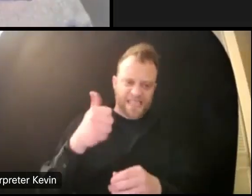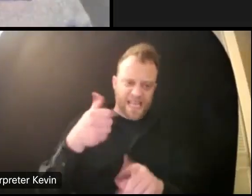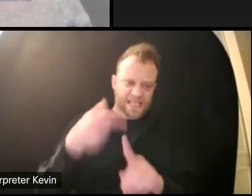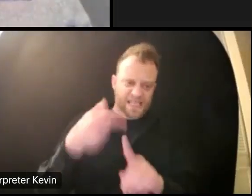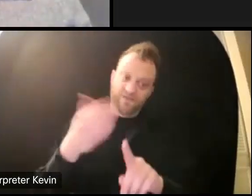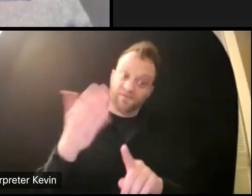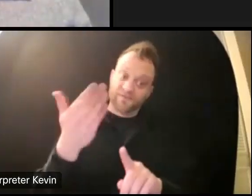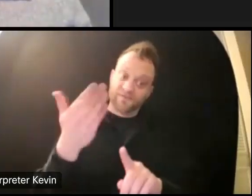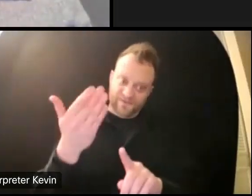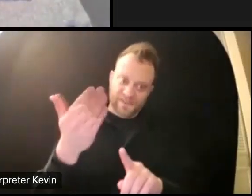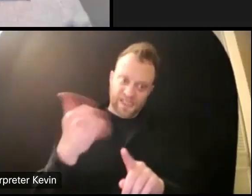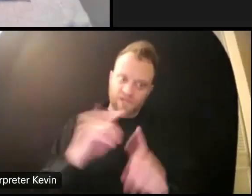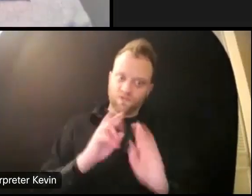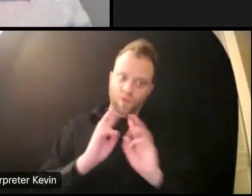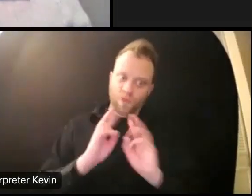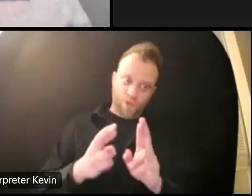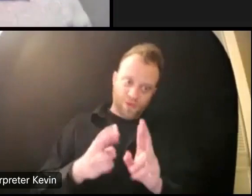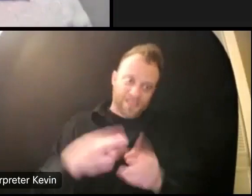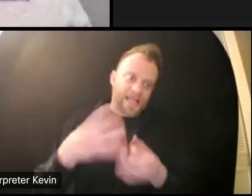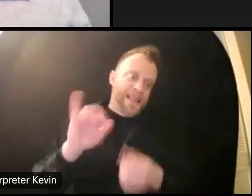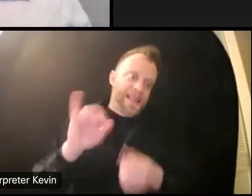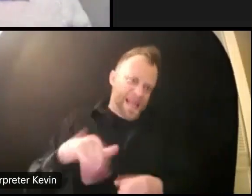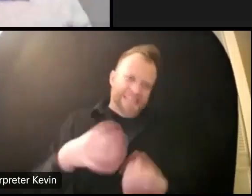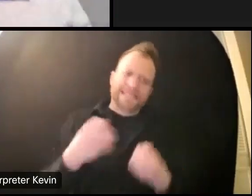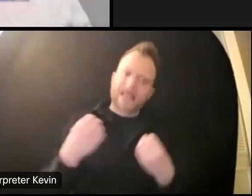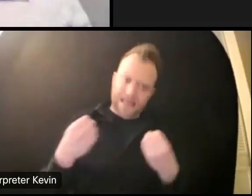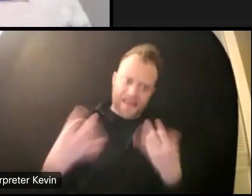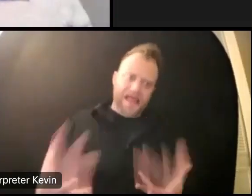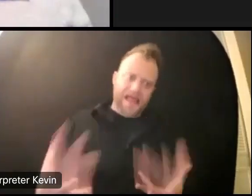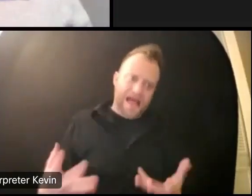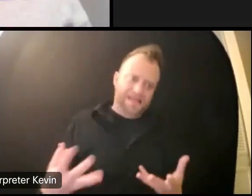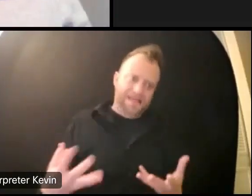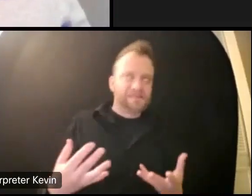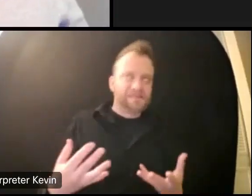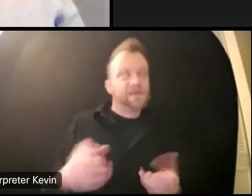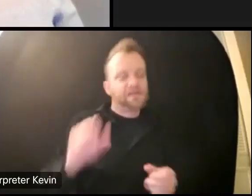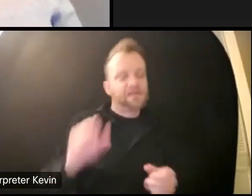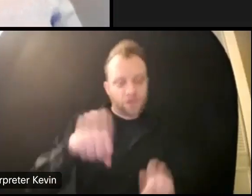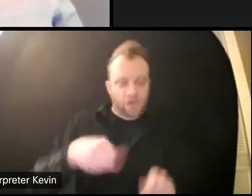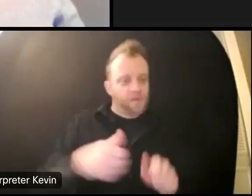And a lot of it could have been avoided, I believe, that if Commissions had been a